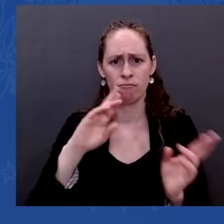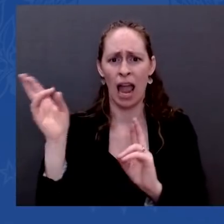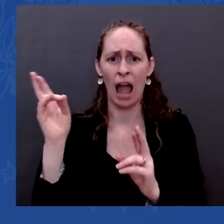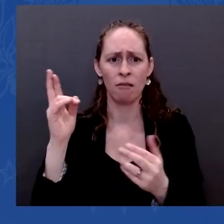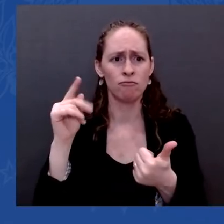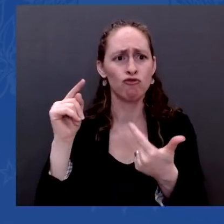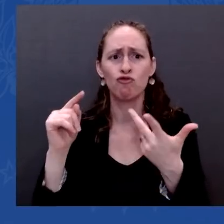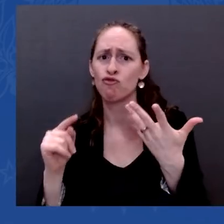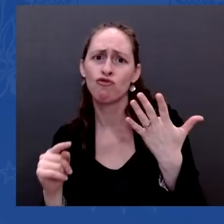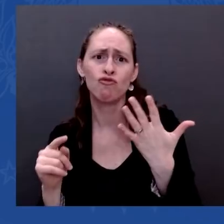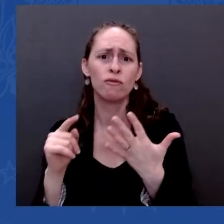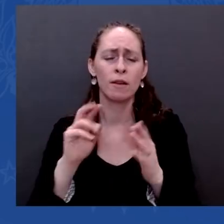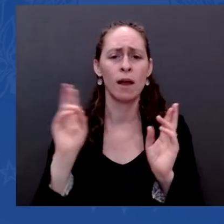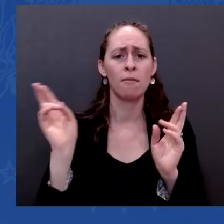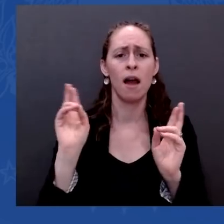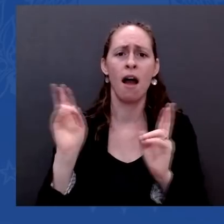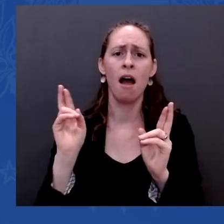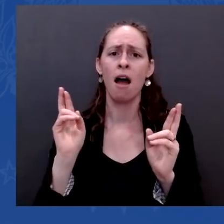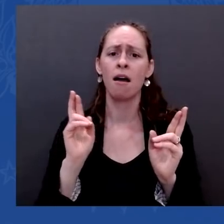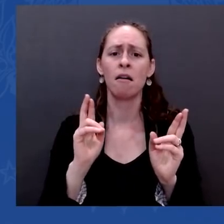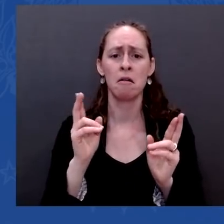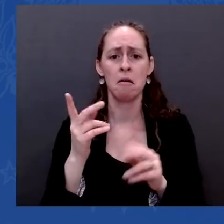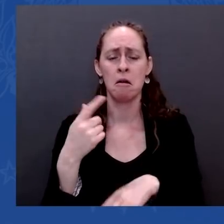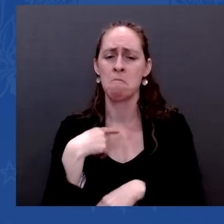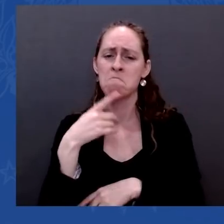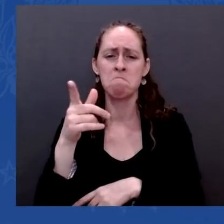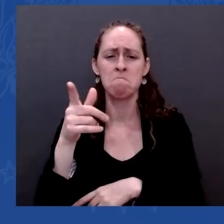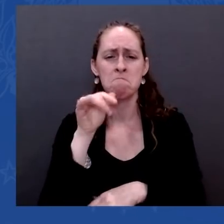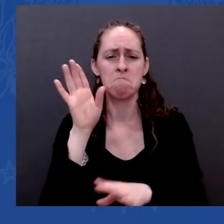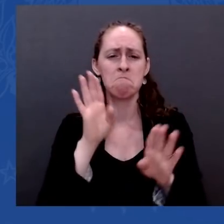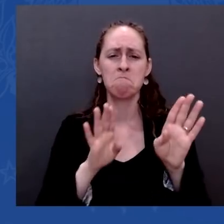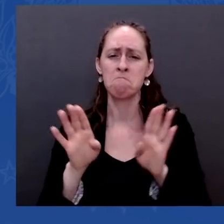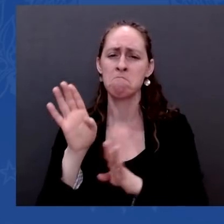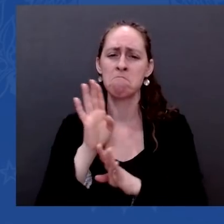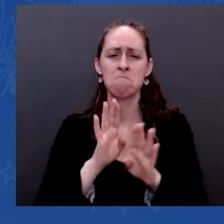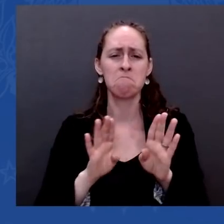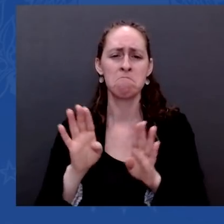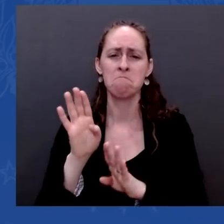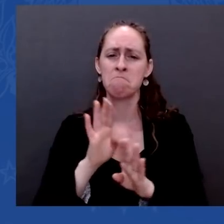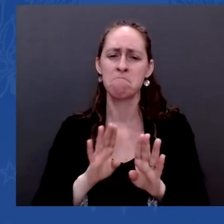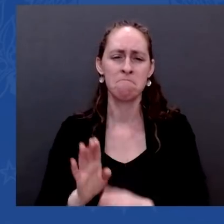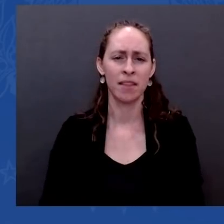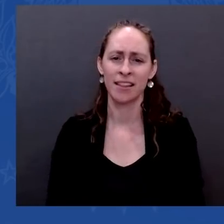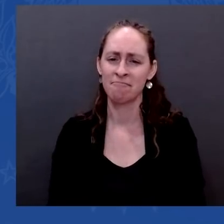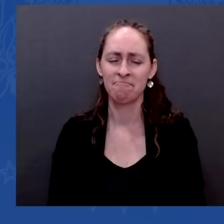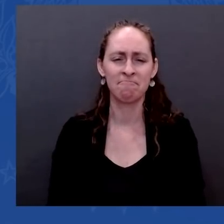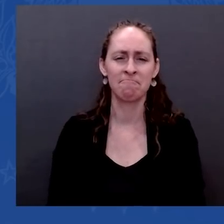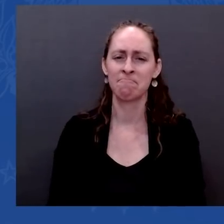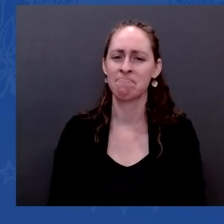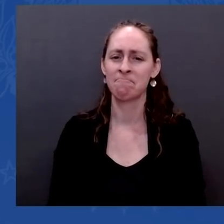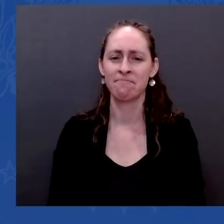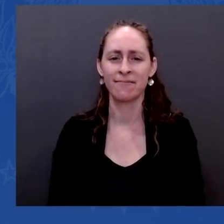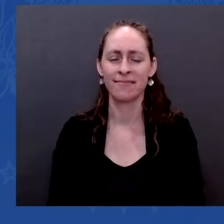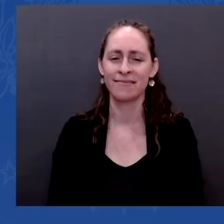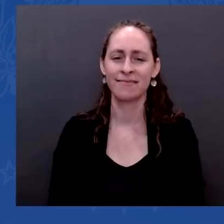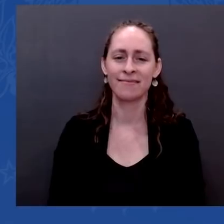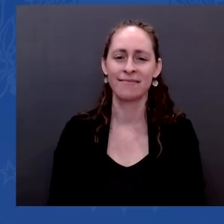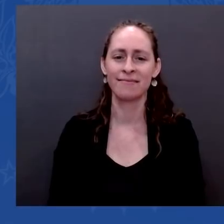There are some who should be concerned who see themselves maybe too much as a deliverer of such resources.